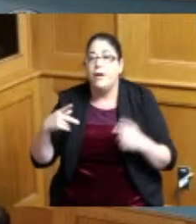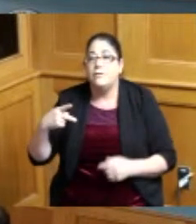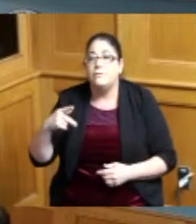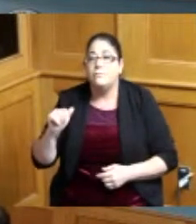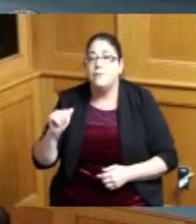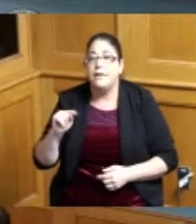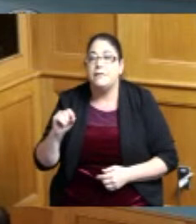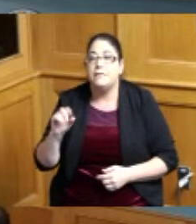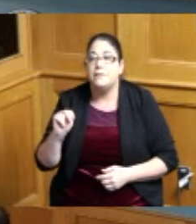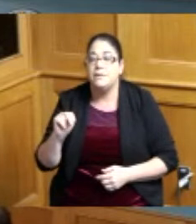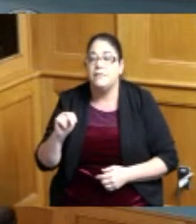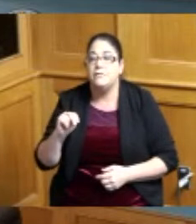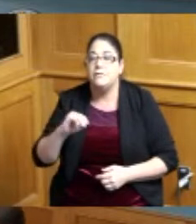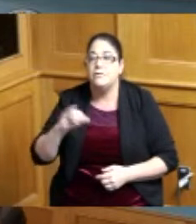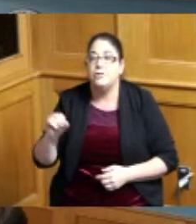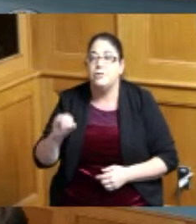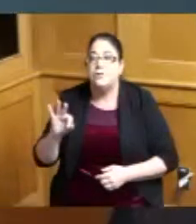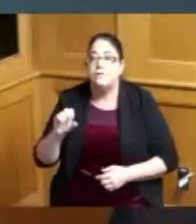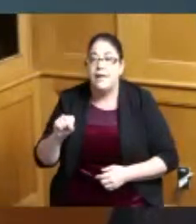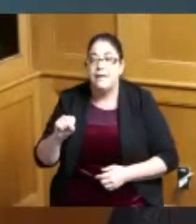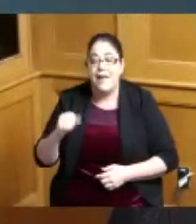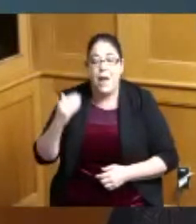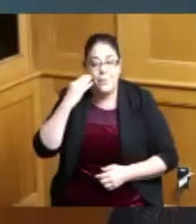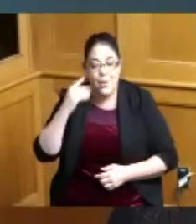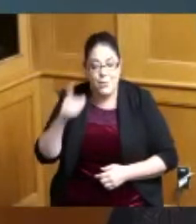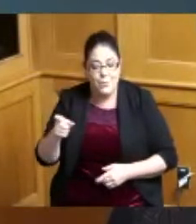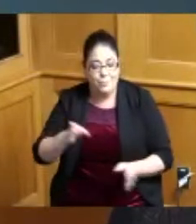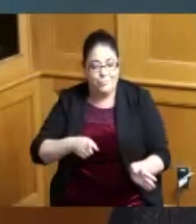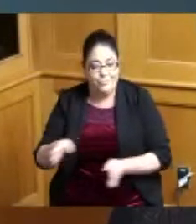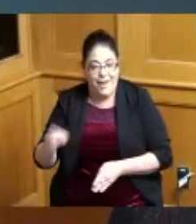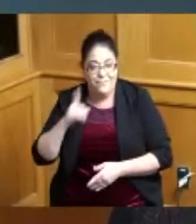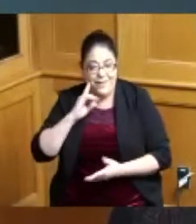I had a quick question I know you're prepared for it even I usually try to call you but just